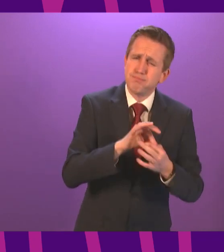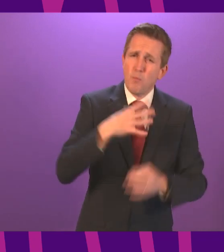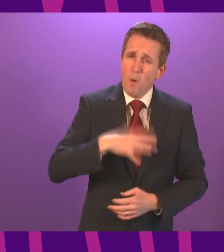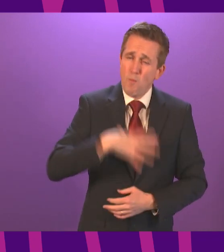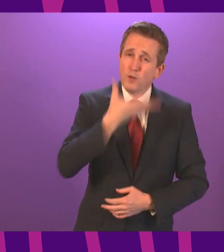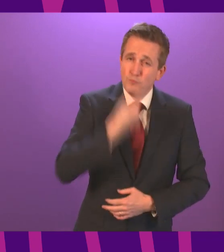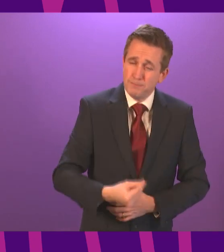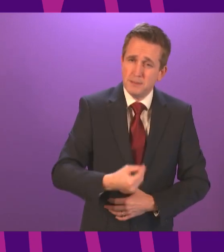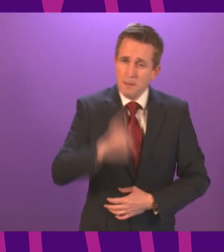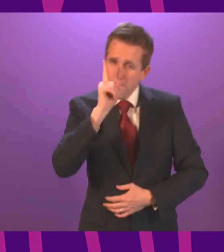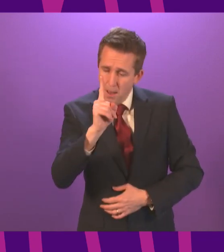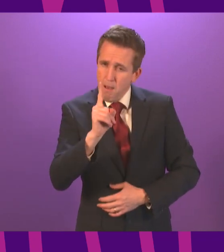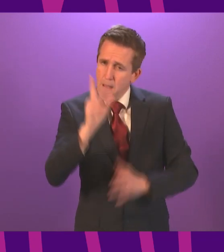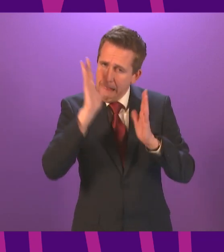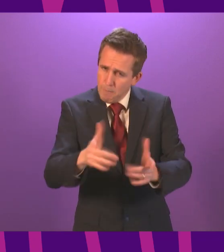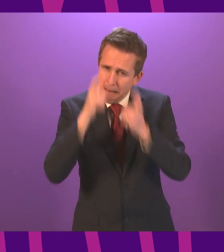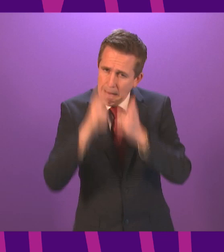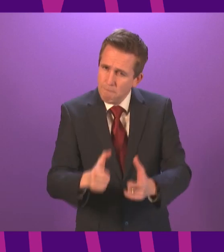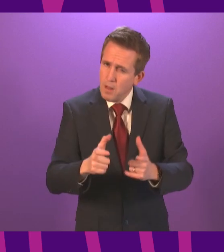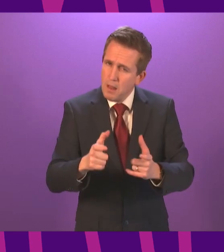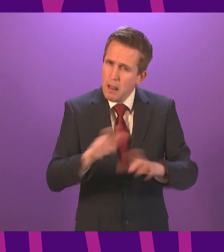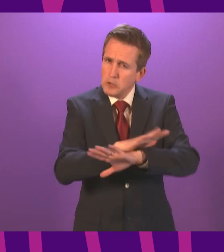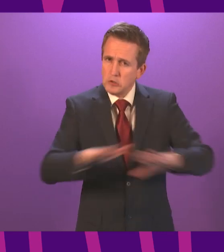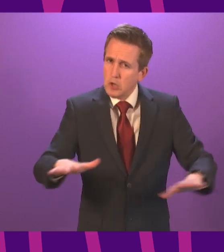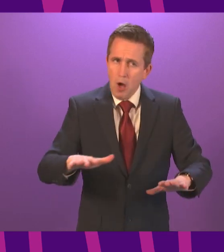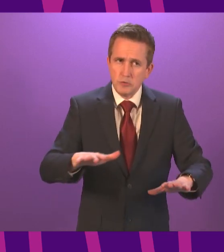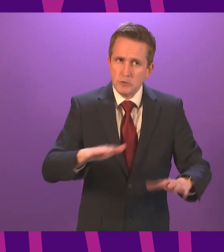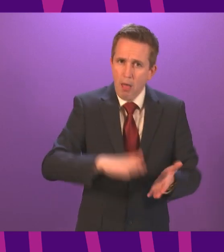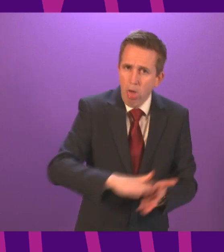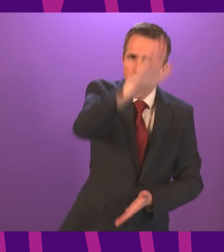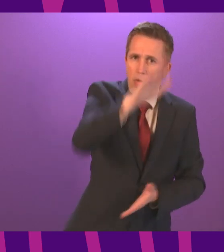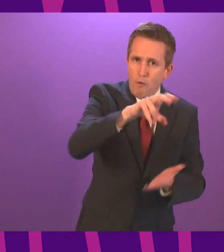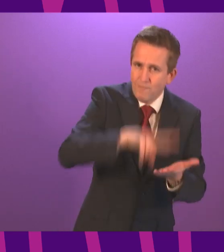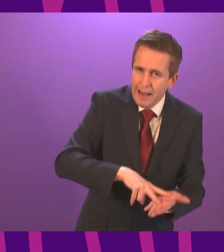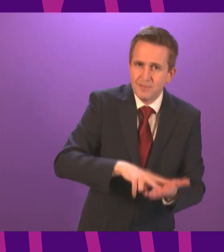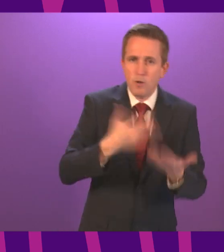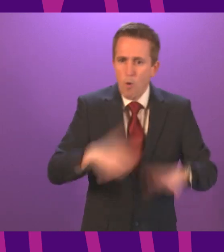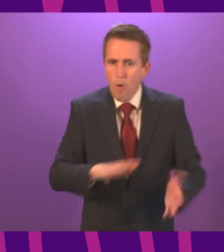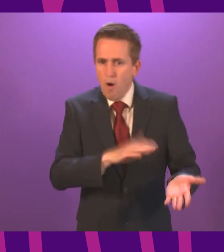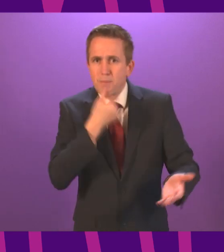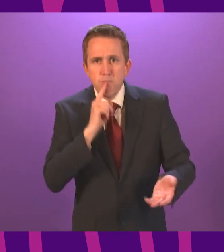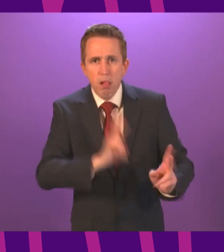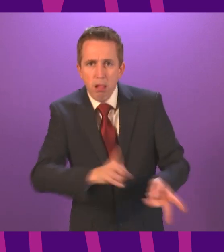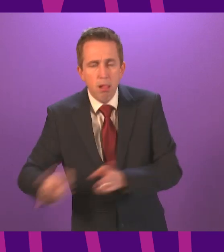that does not lead to increased loss of life and increased harm to health over January.